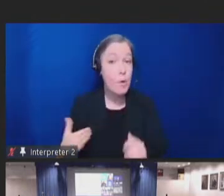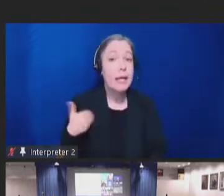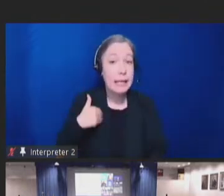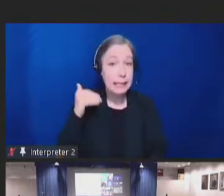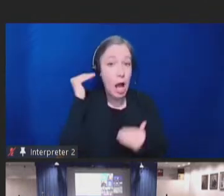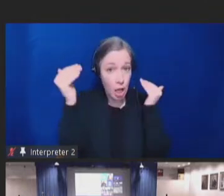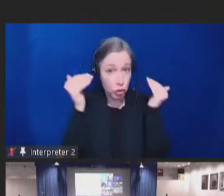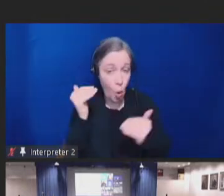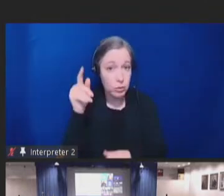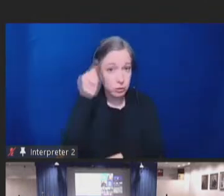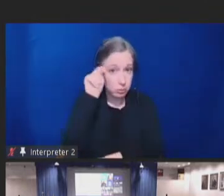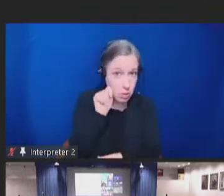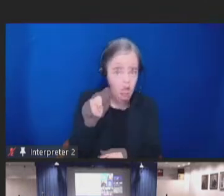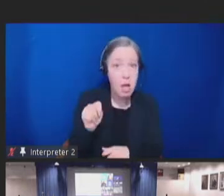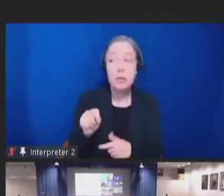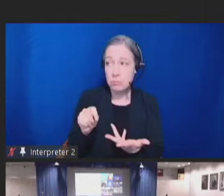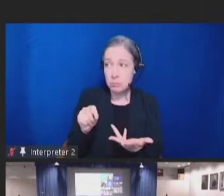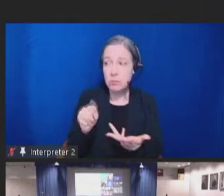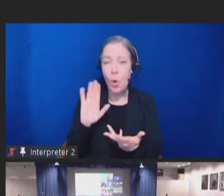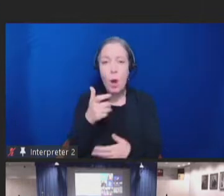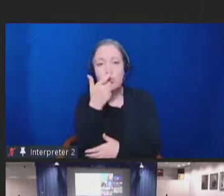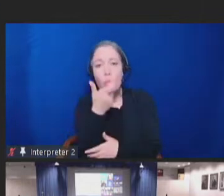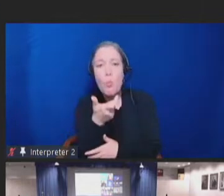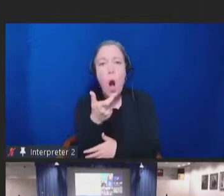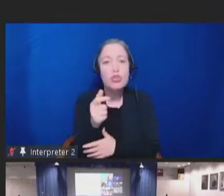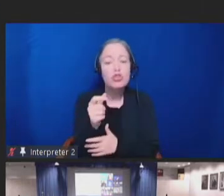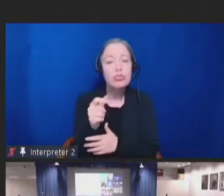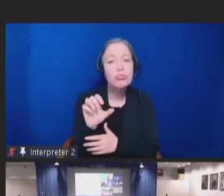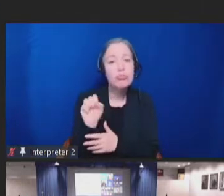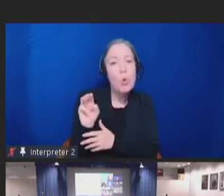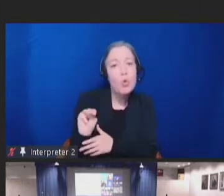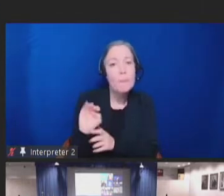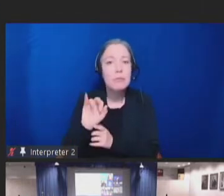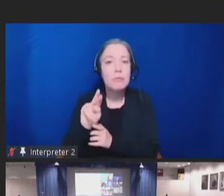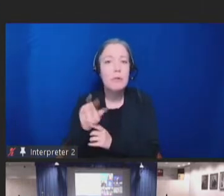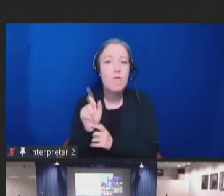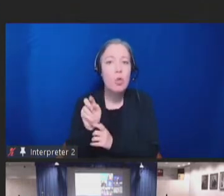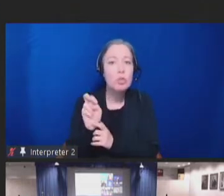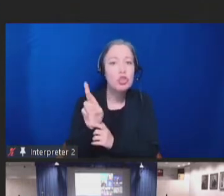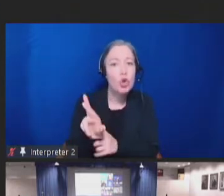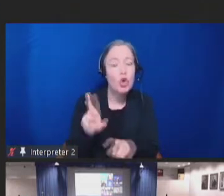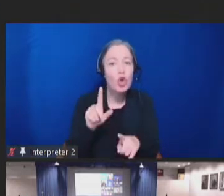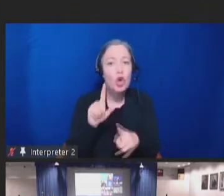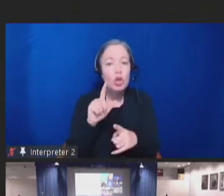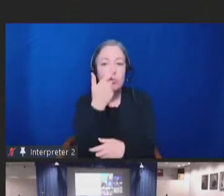about COVID from influencers on social media compared to the older adults in their network.